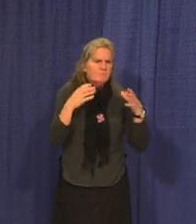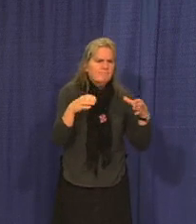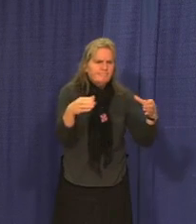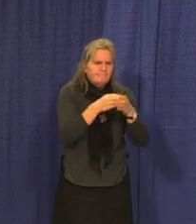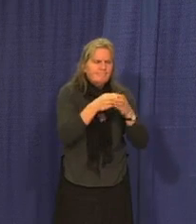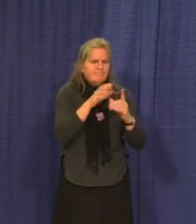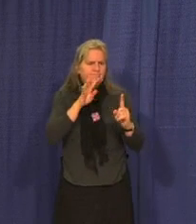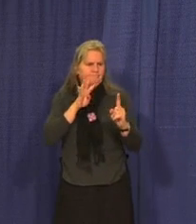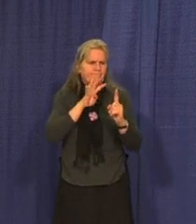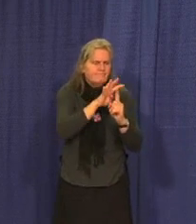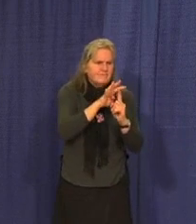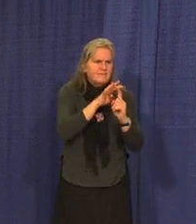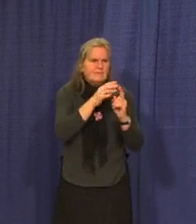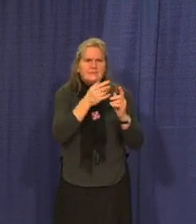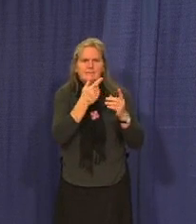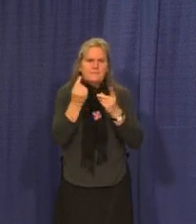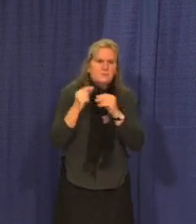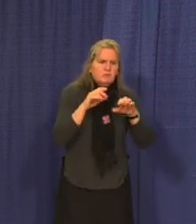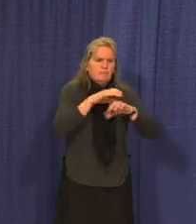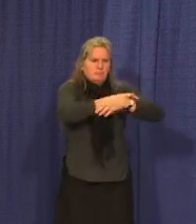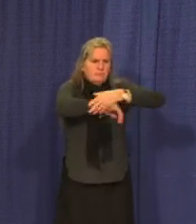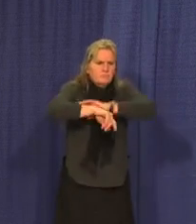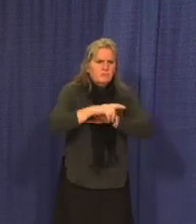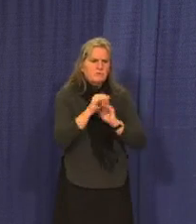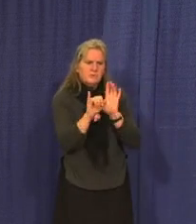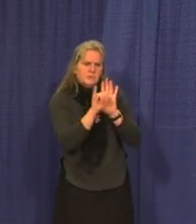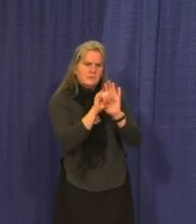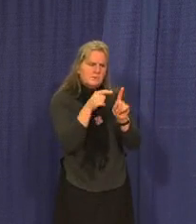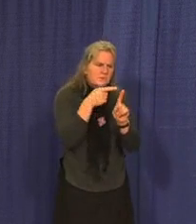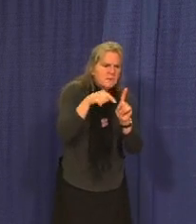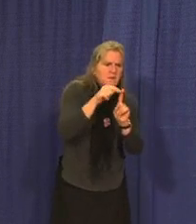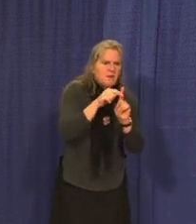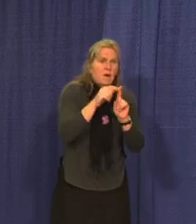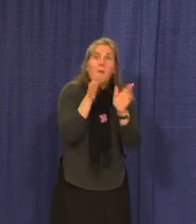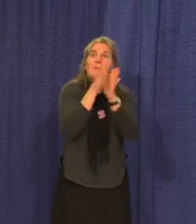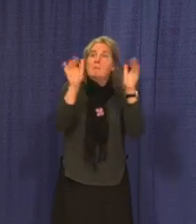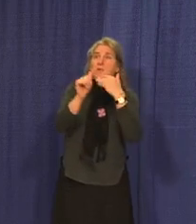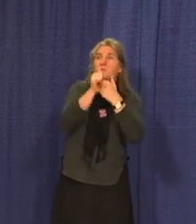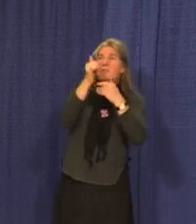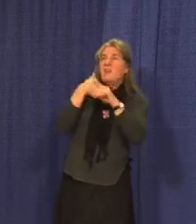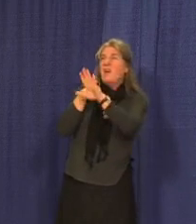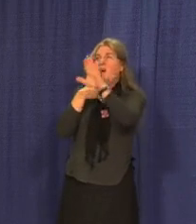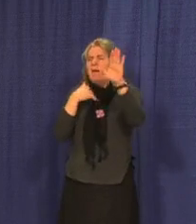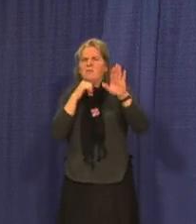disease control centre, put in an awful lot of hard work determining the level of public